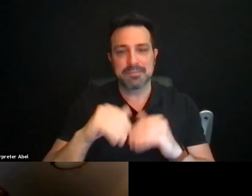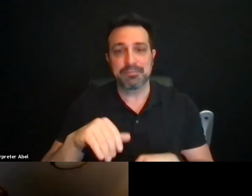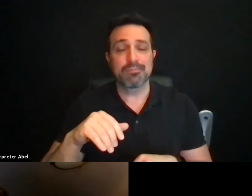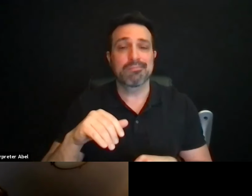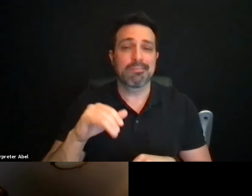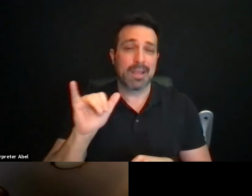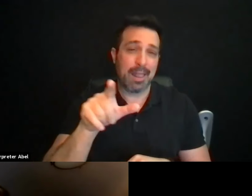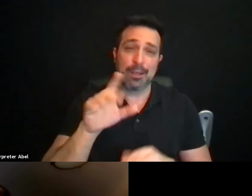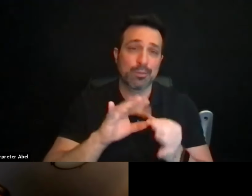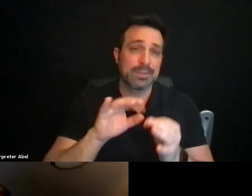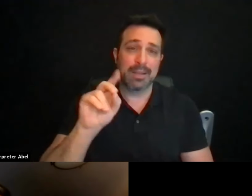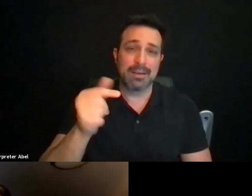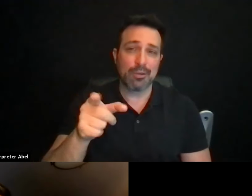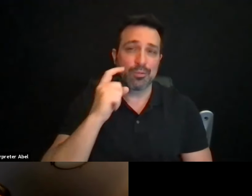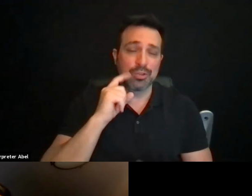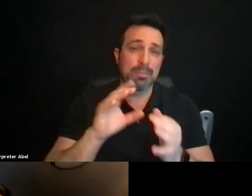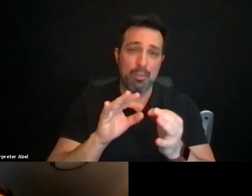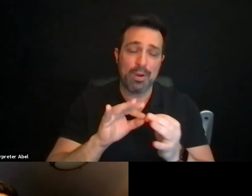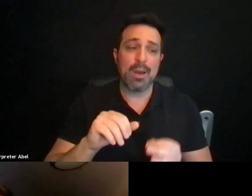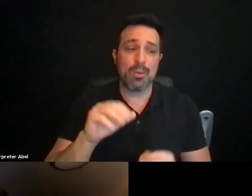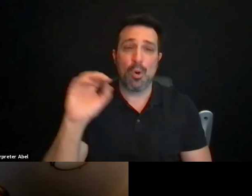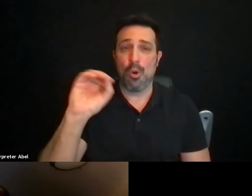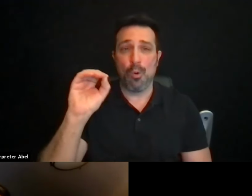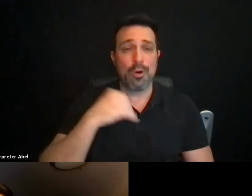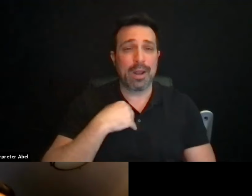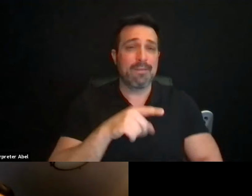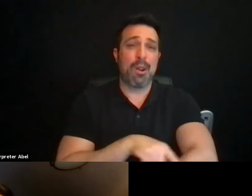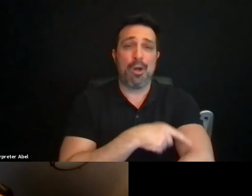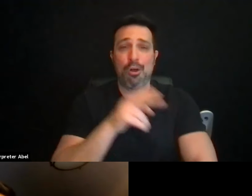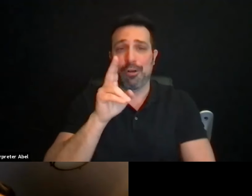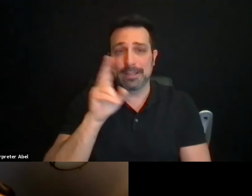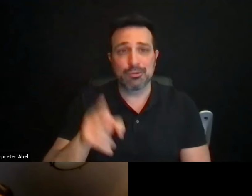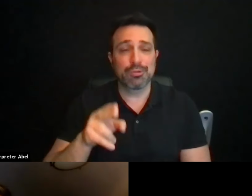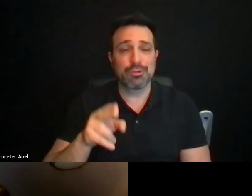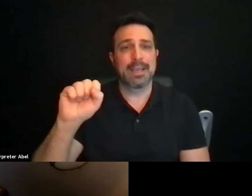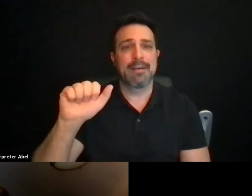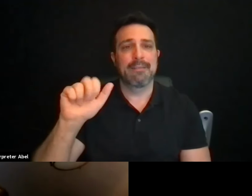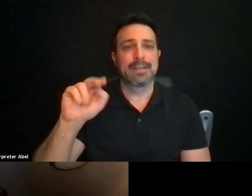but I am an organizer for racial immigrant housing and climate justice in Washington County. And